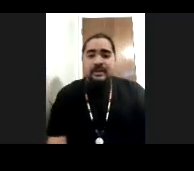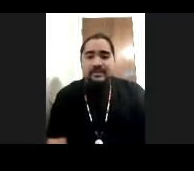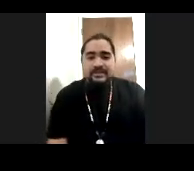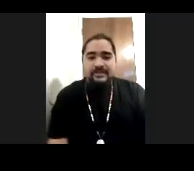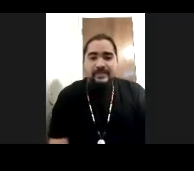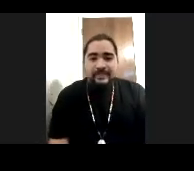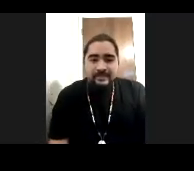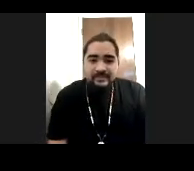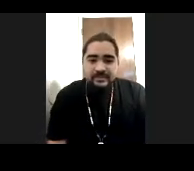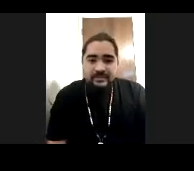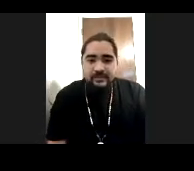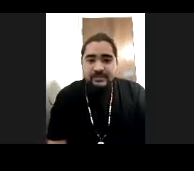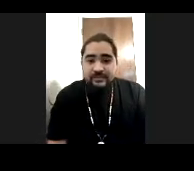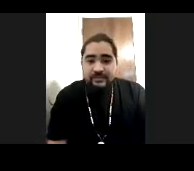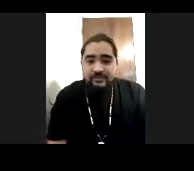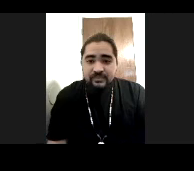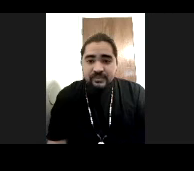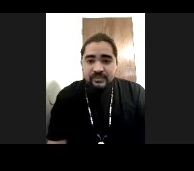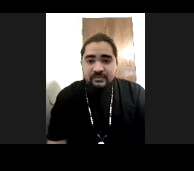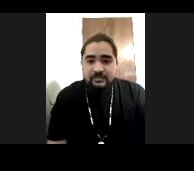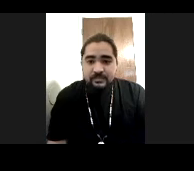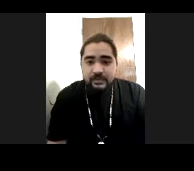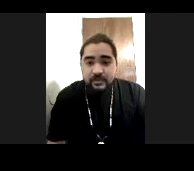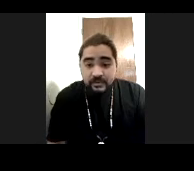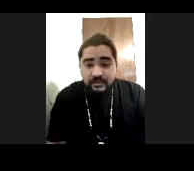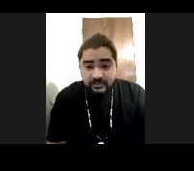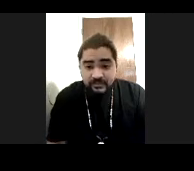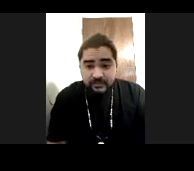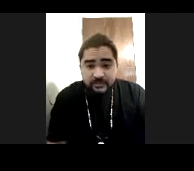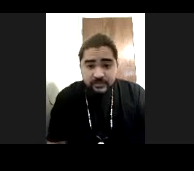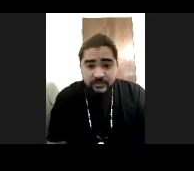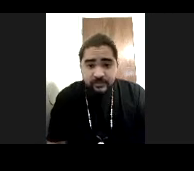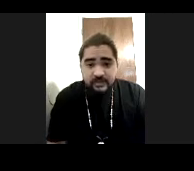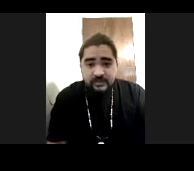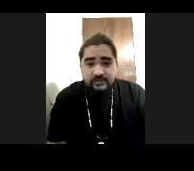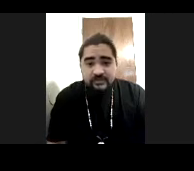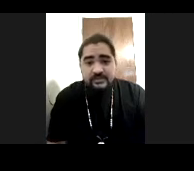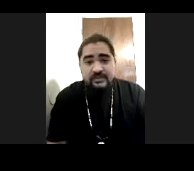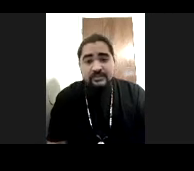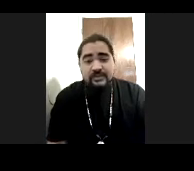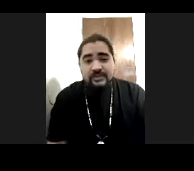So students represent the future in decision. Our decision makers within a variety of industries in our community.